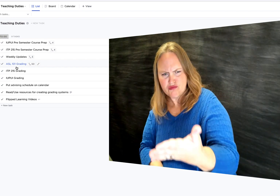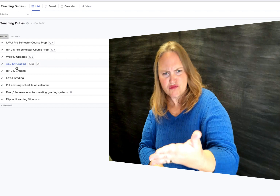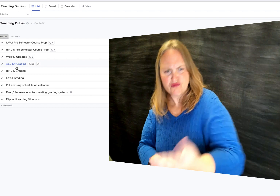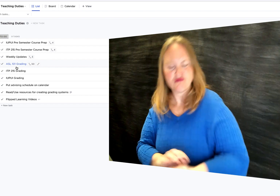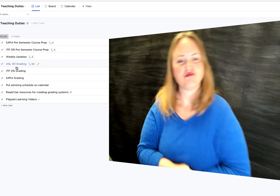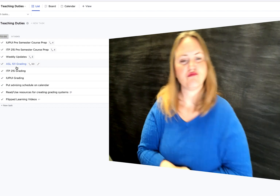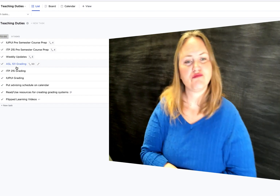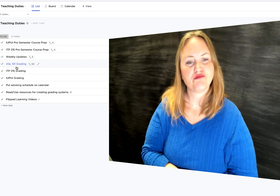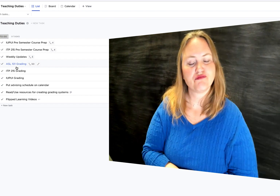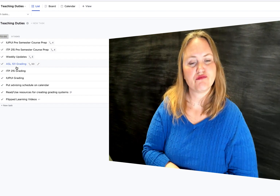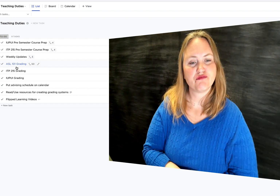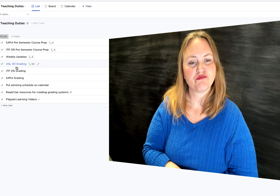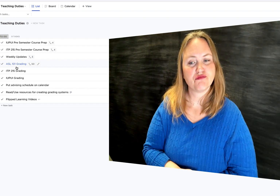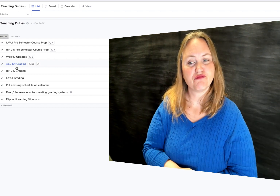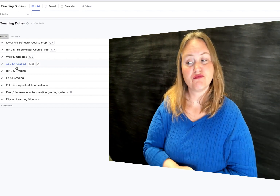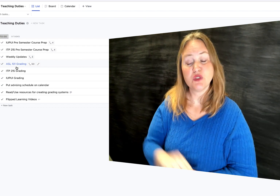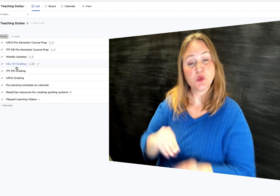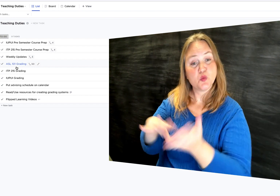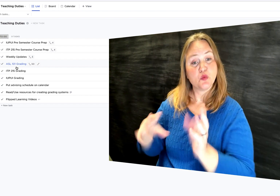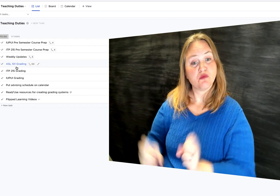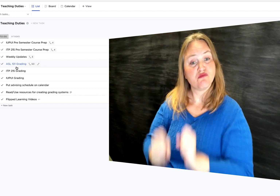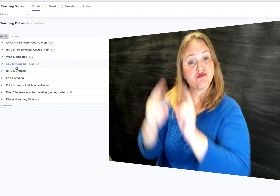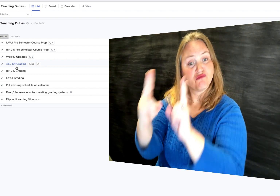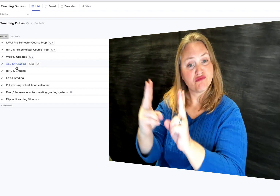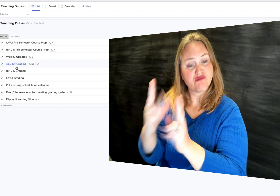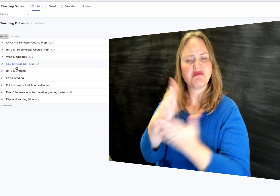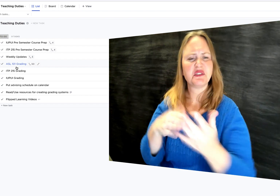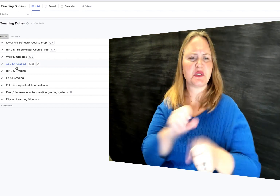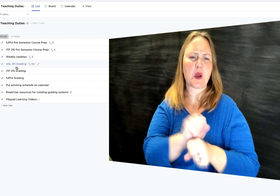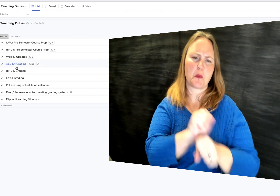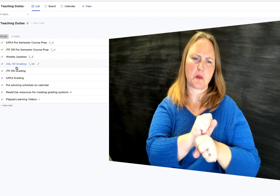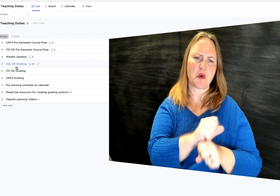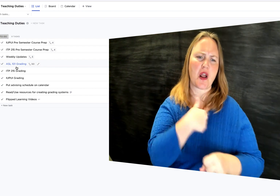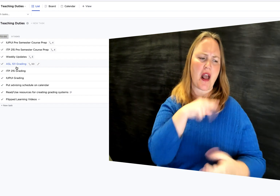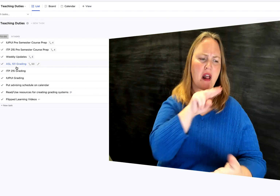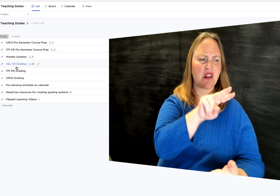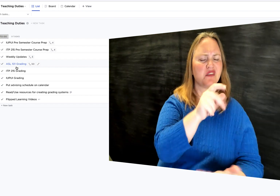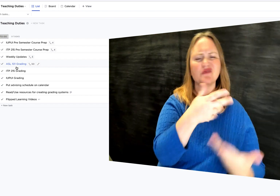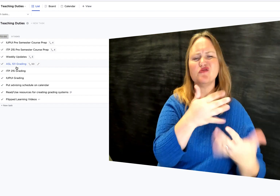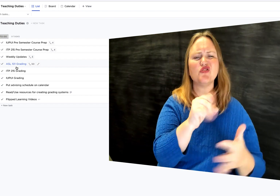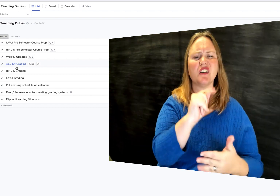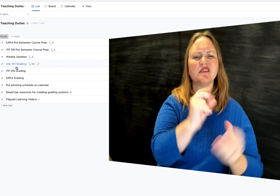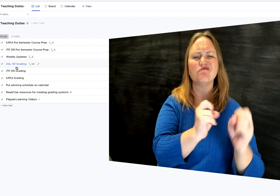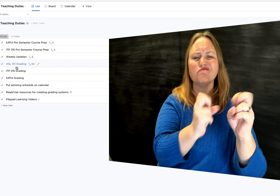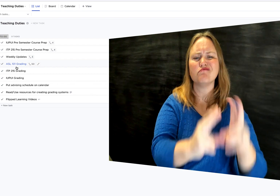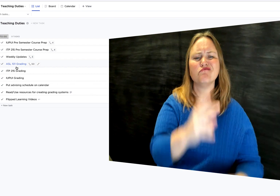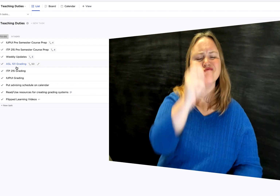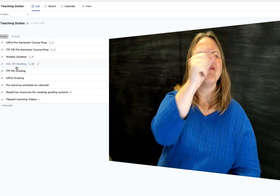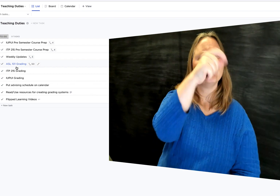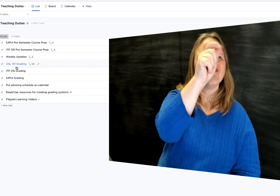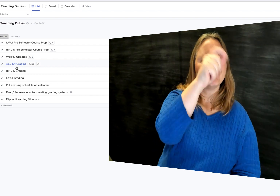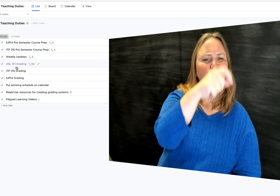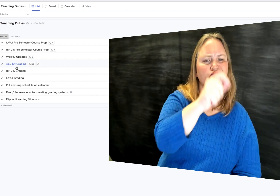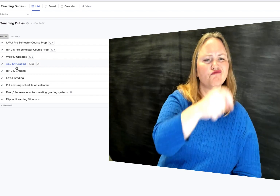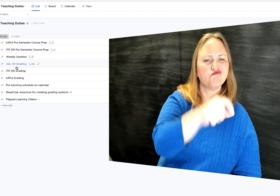I just need to check if they've completed it as part of their prep work. Sometimes I wanna give a lot of feedback.